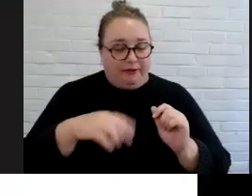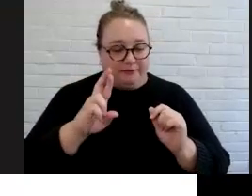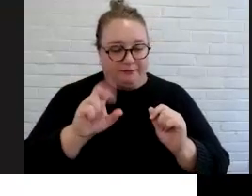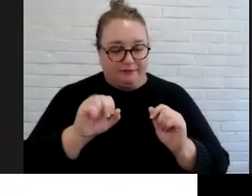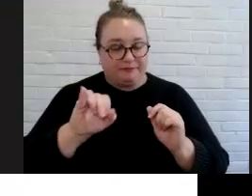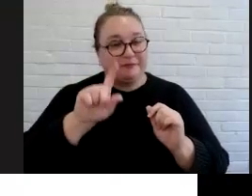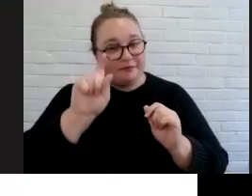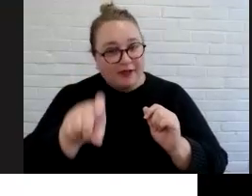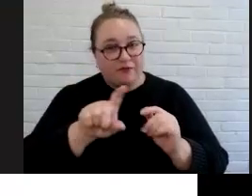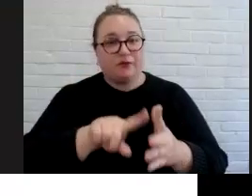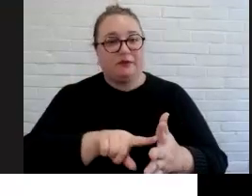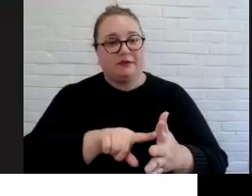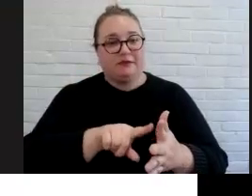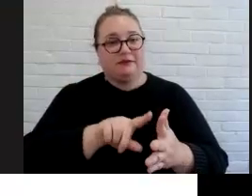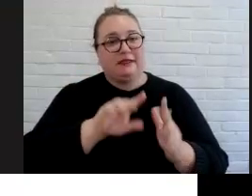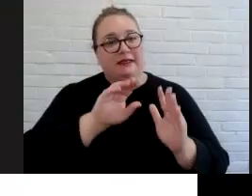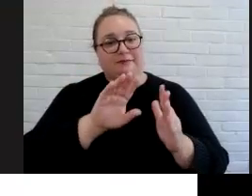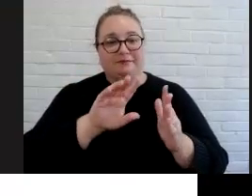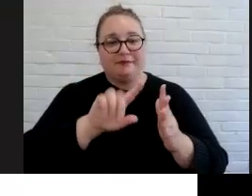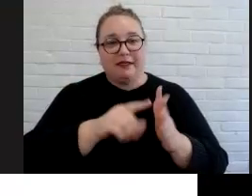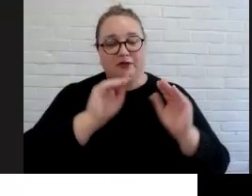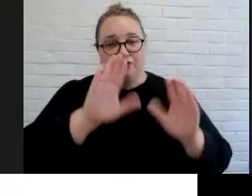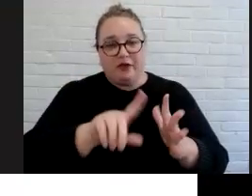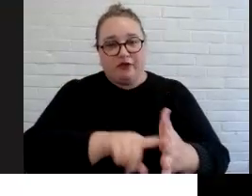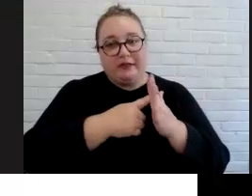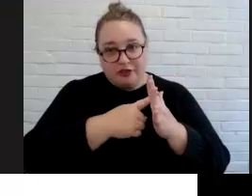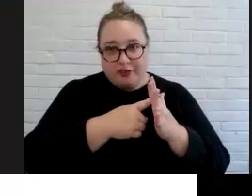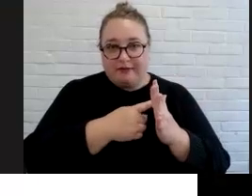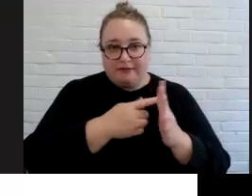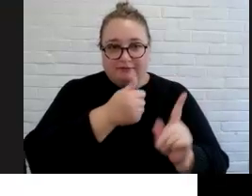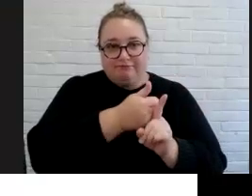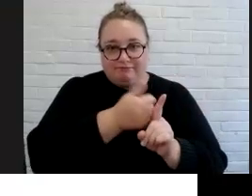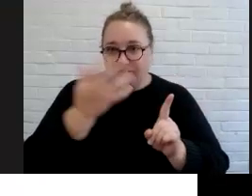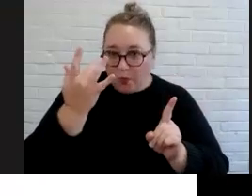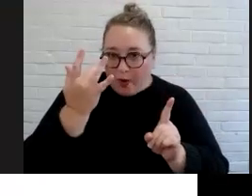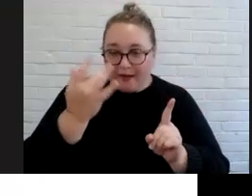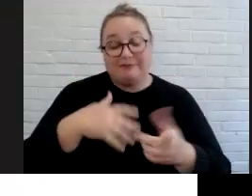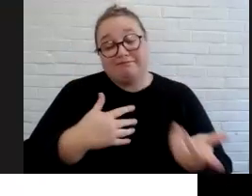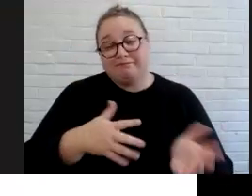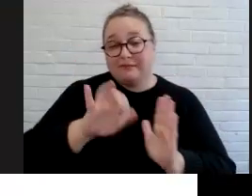So that is the law. Okay. That's how the law reads.